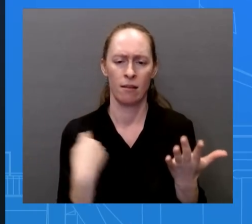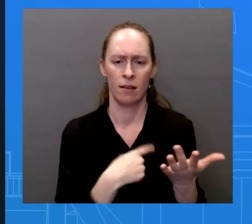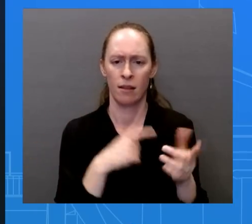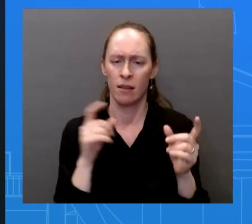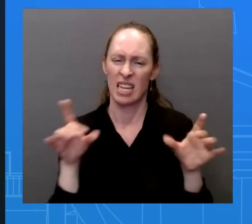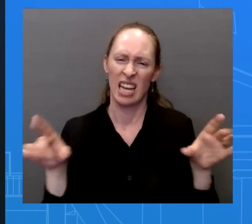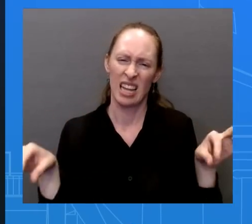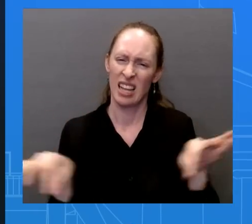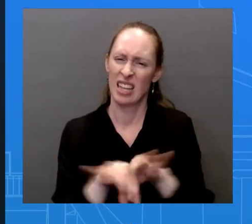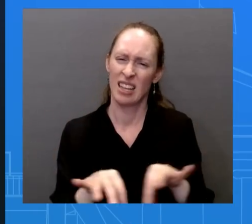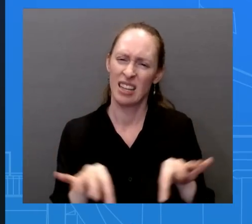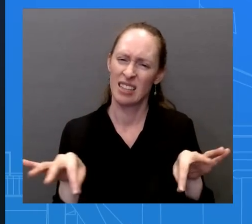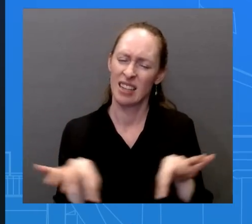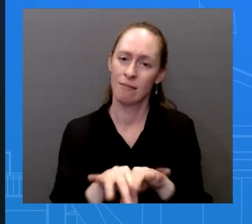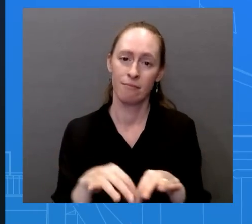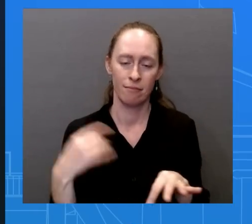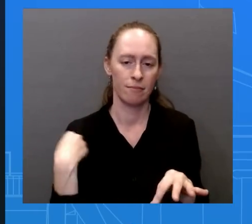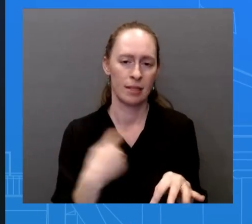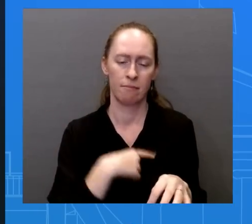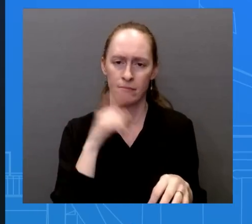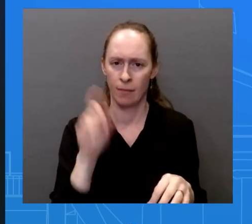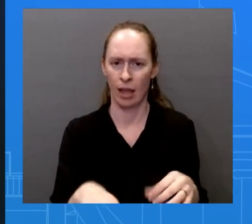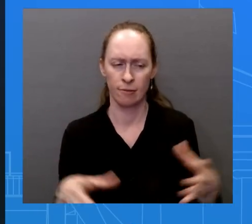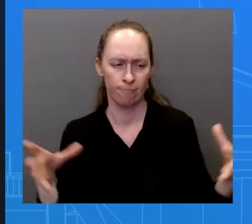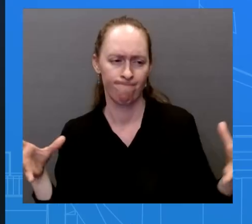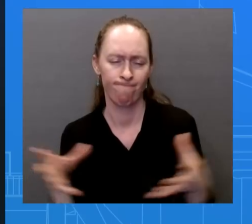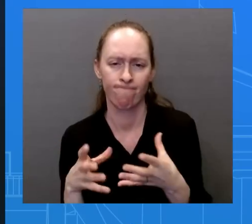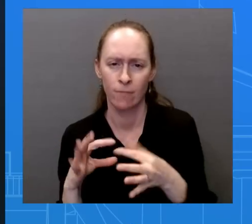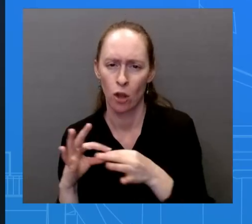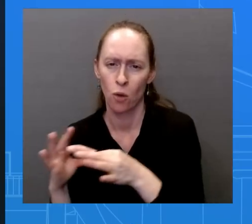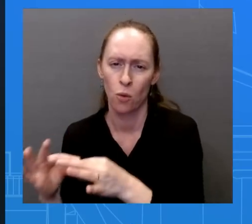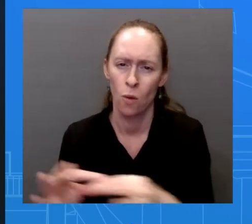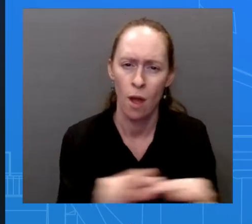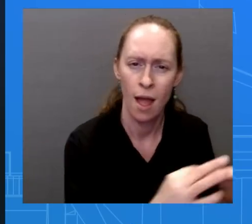the readout, the statement from the G7 and what they are going to continue to do,